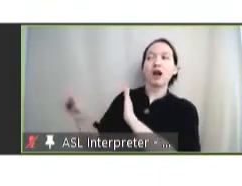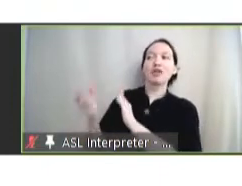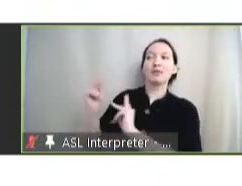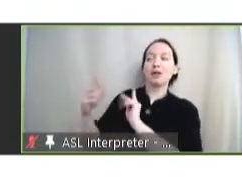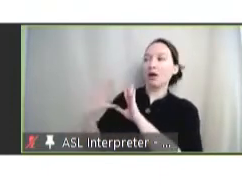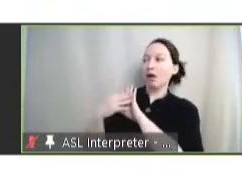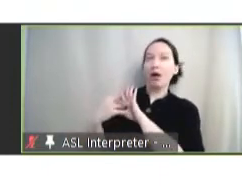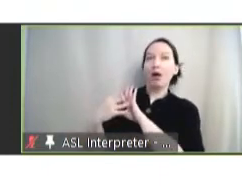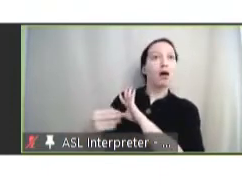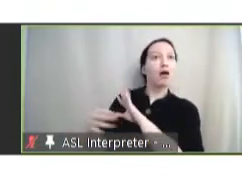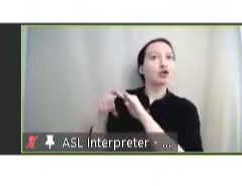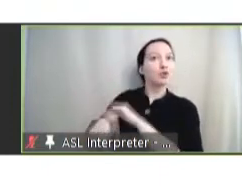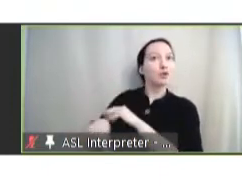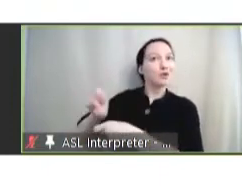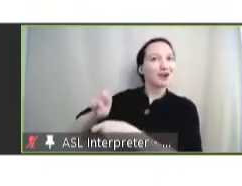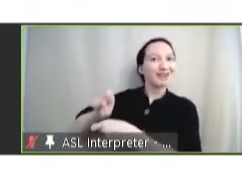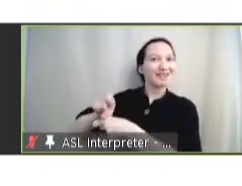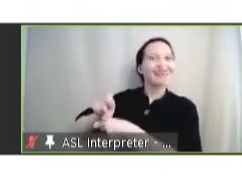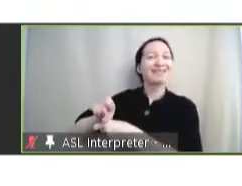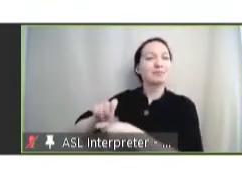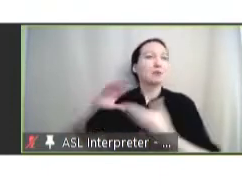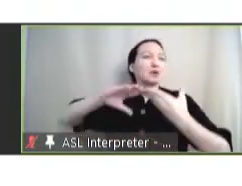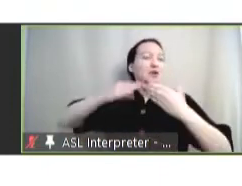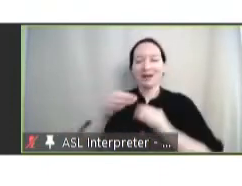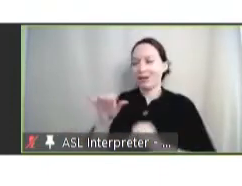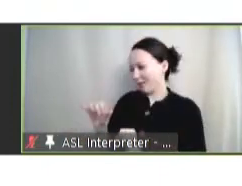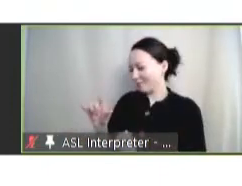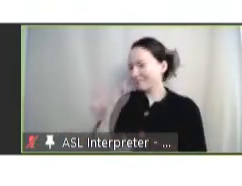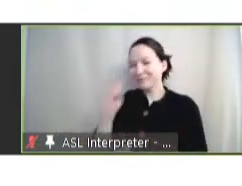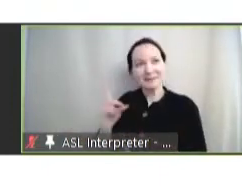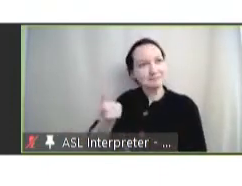doors or do their work but for the communities that they live in. You can go to my next chart.